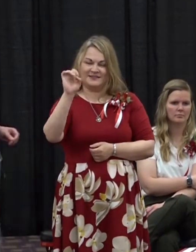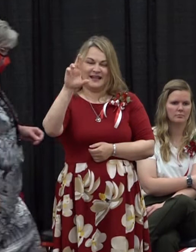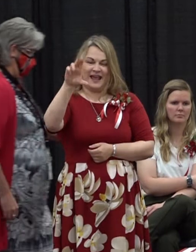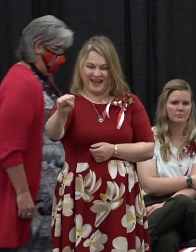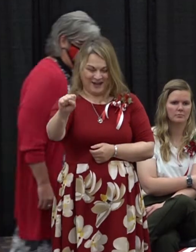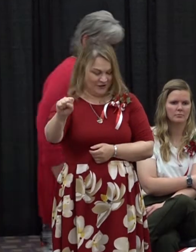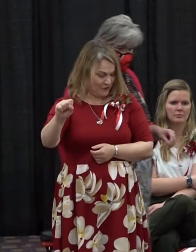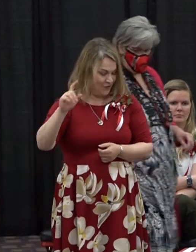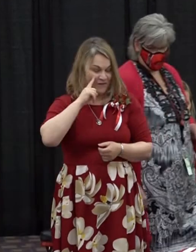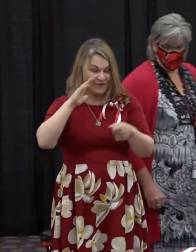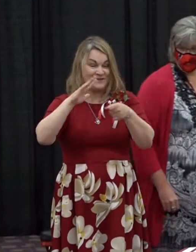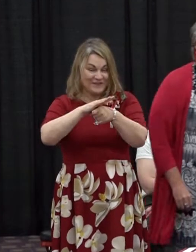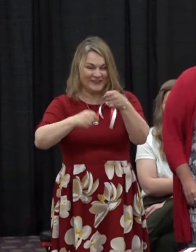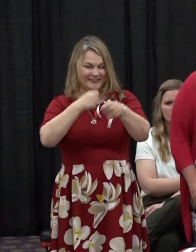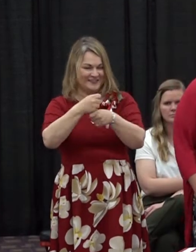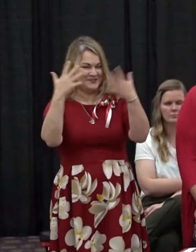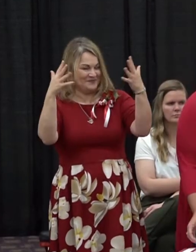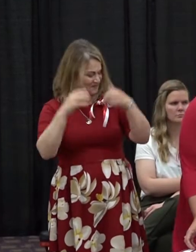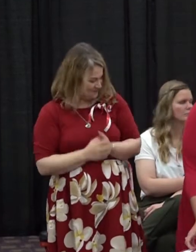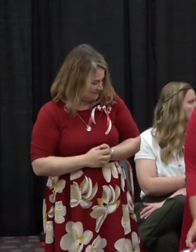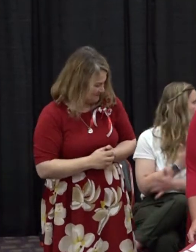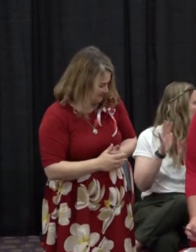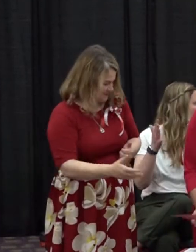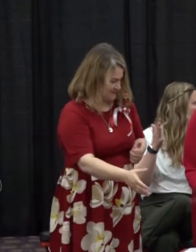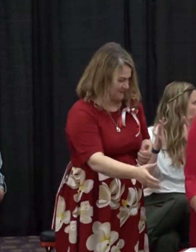Lashay Sanders. For the entire year!